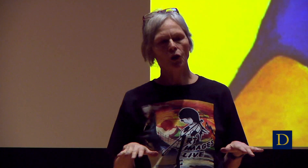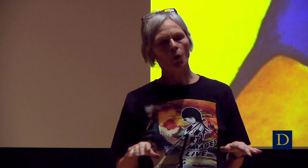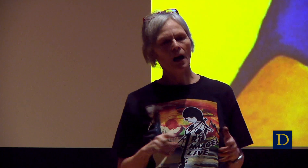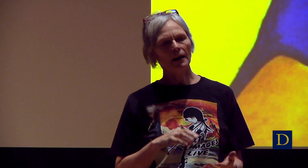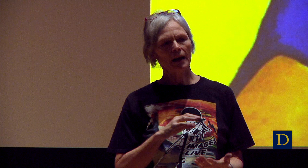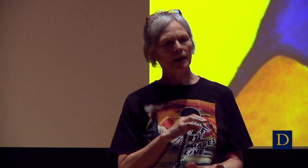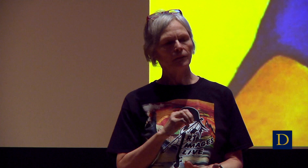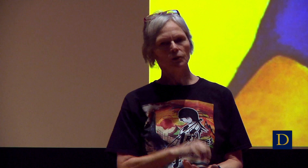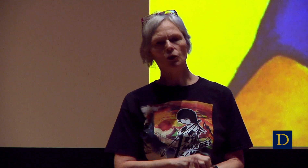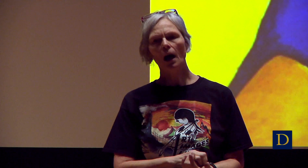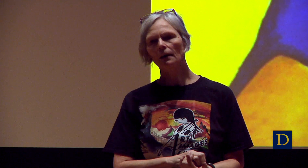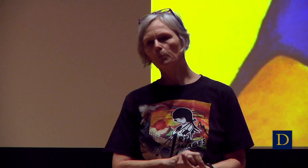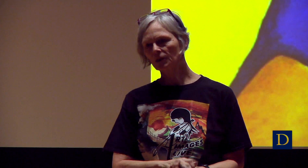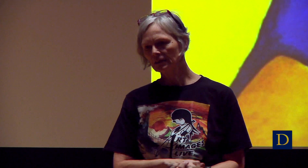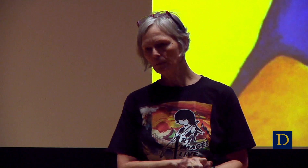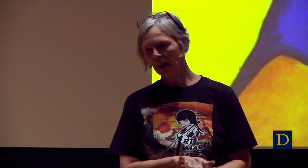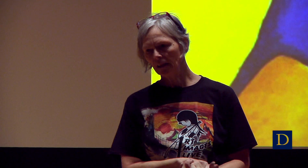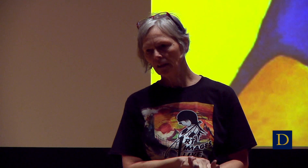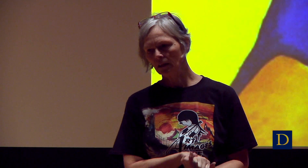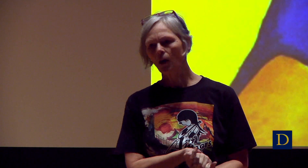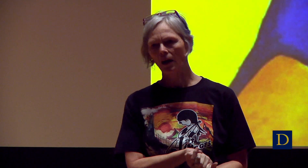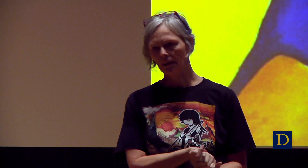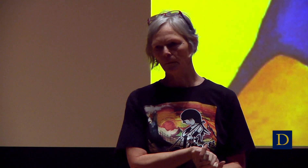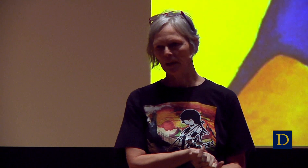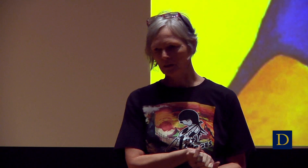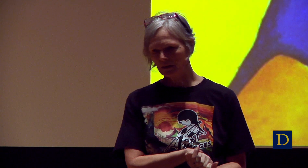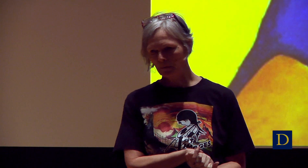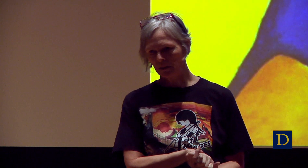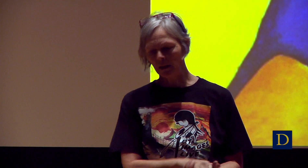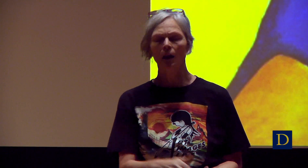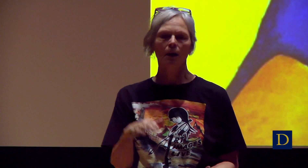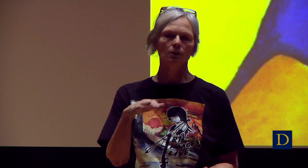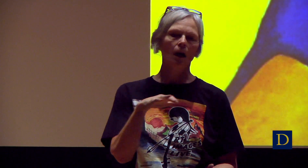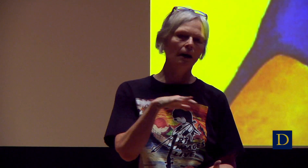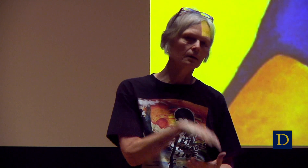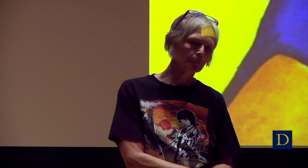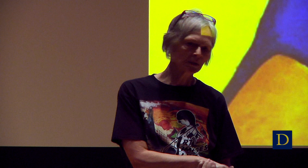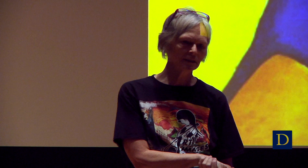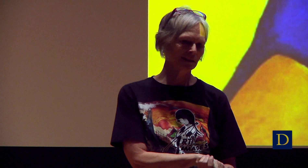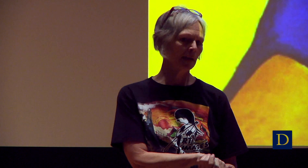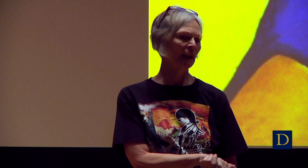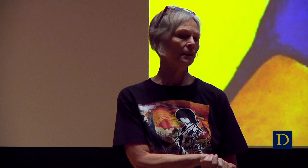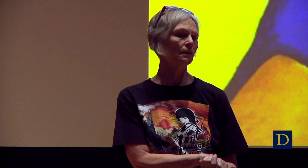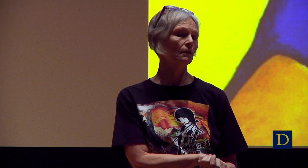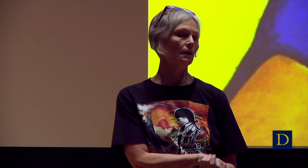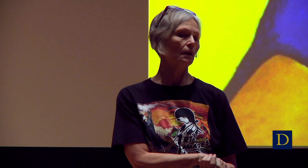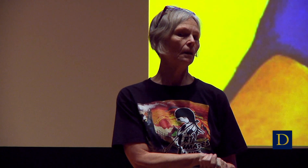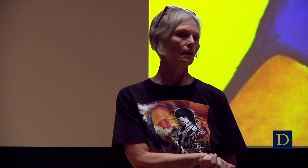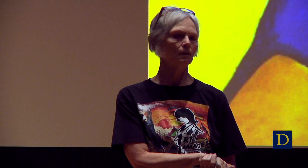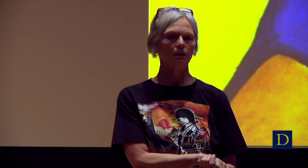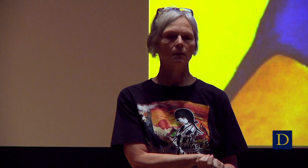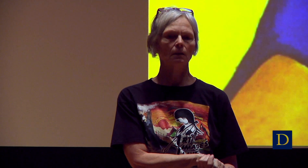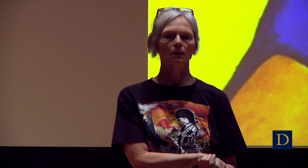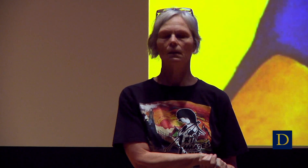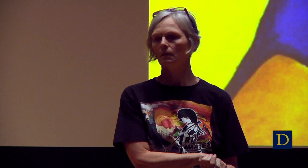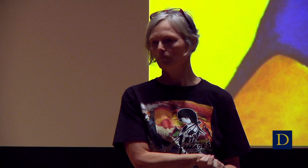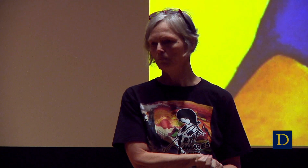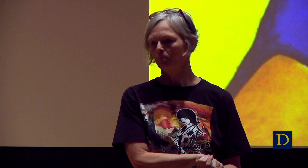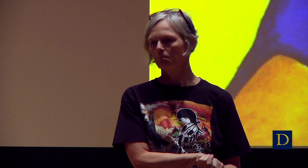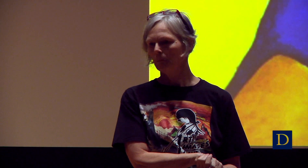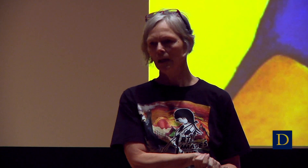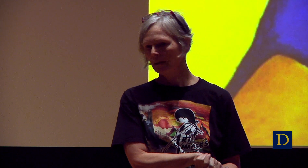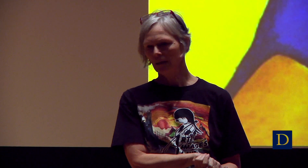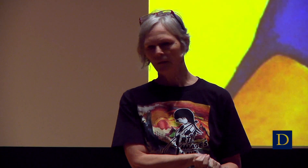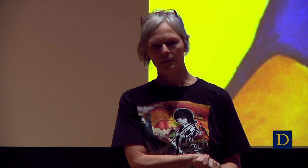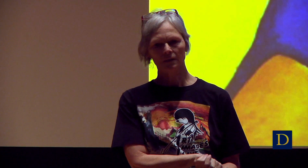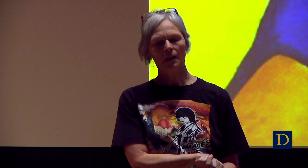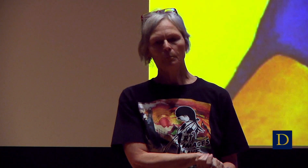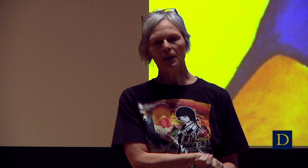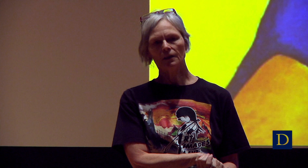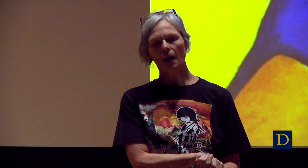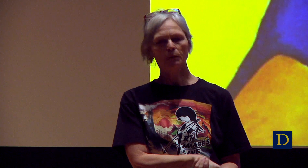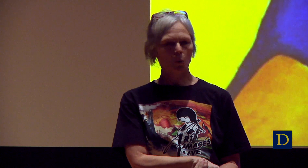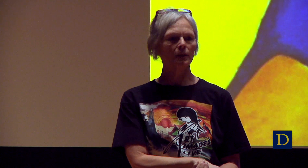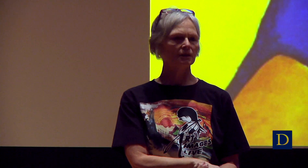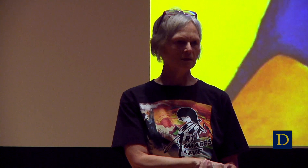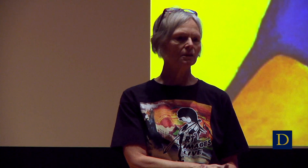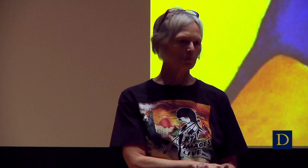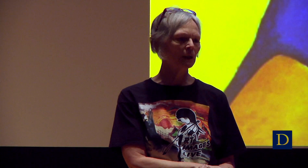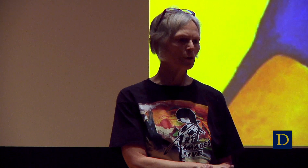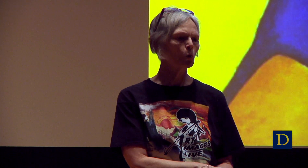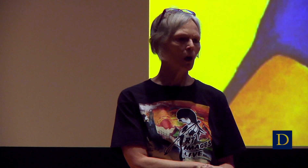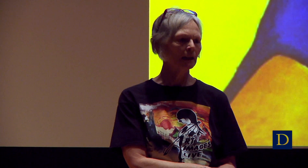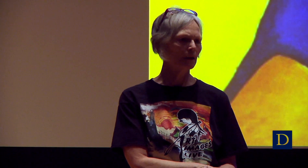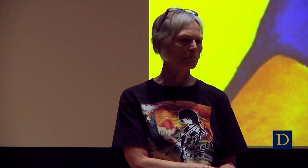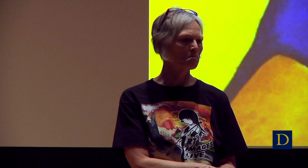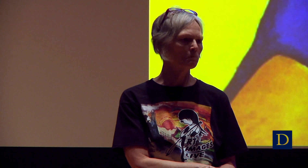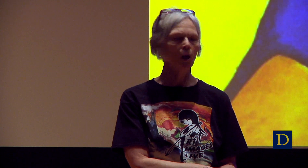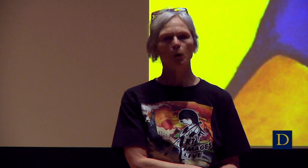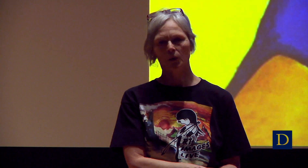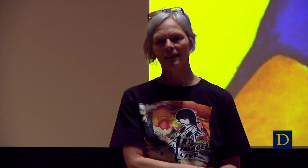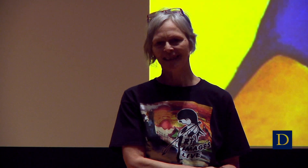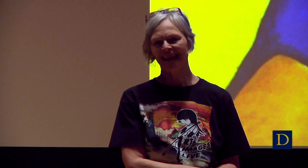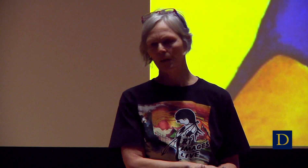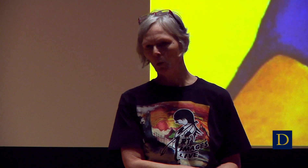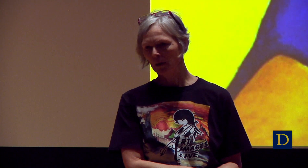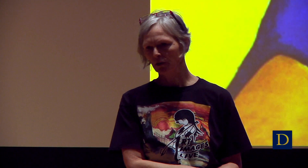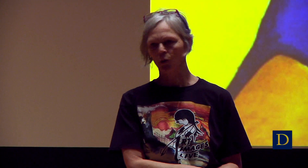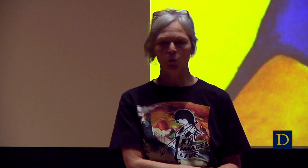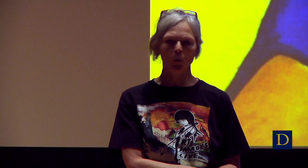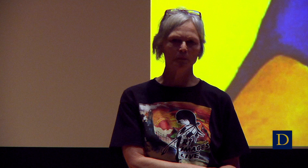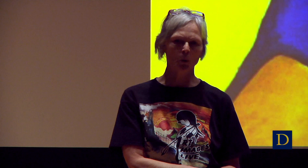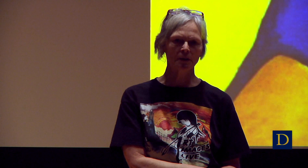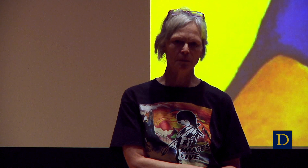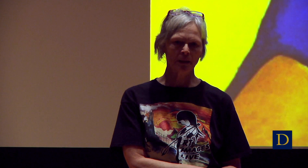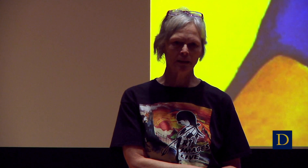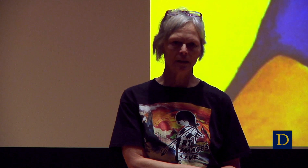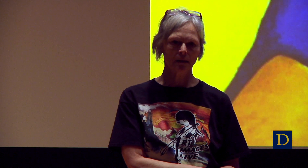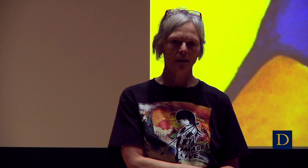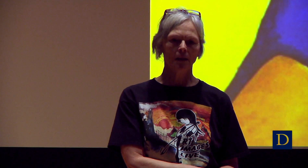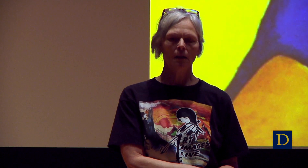So I have not participated in talking about disability, not participated in any of it, because I wanted to just be who I am, not what I think I was or who I’m going to be.